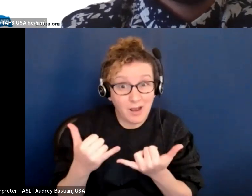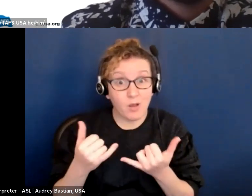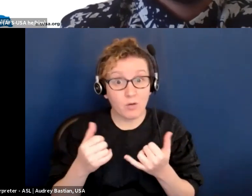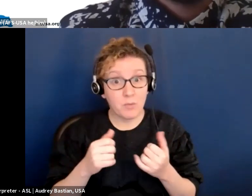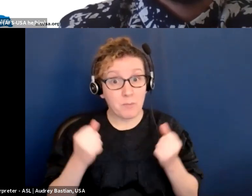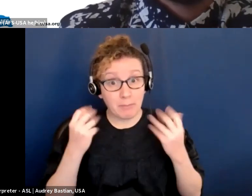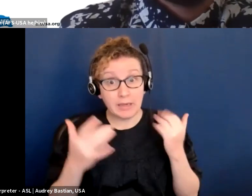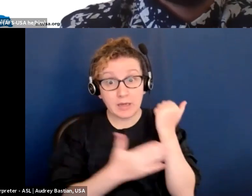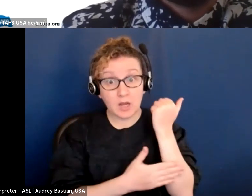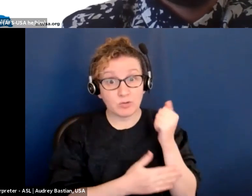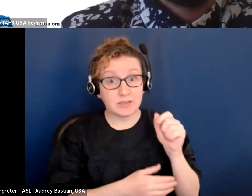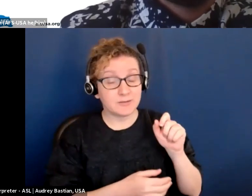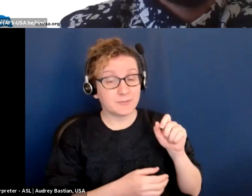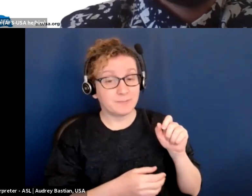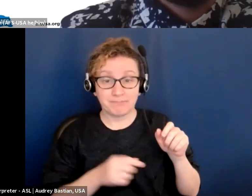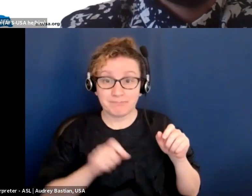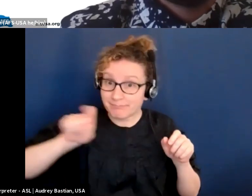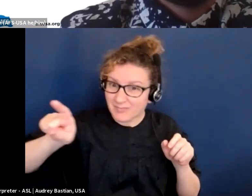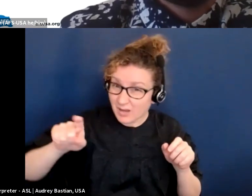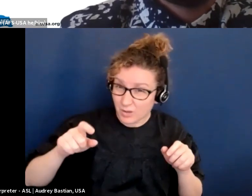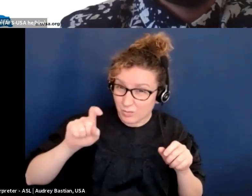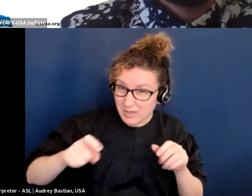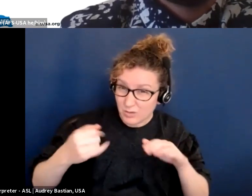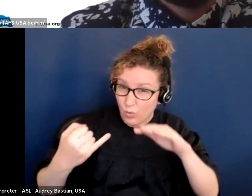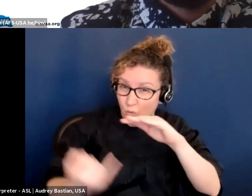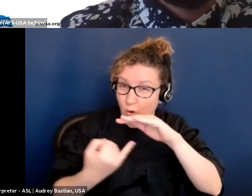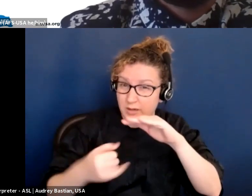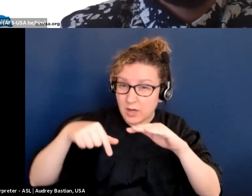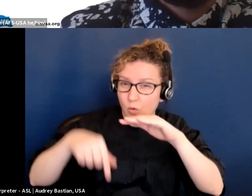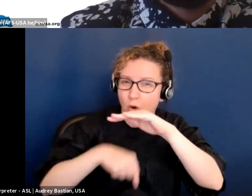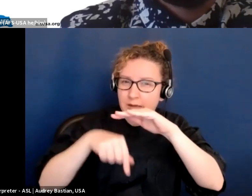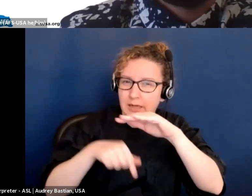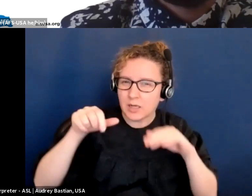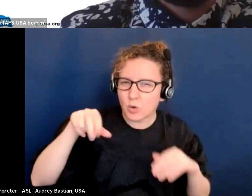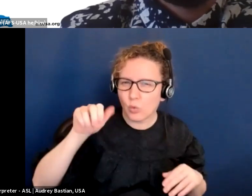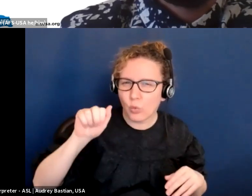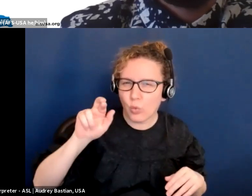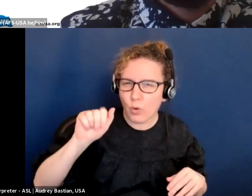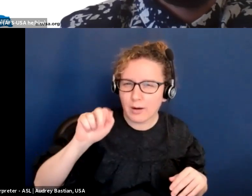how does that work for your animal? Is it required, is it not? How long will it last?